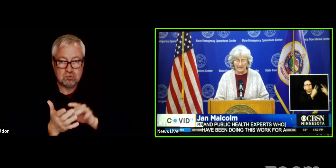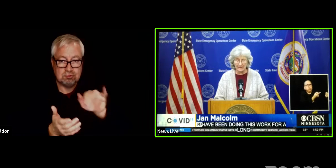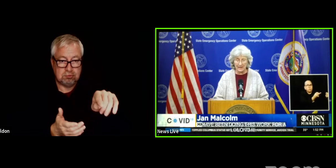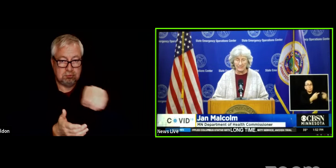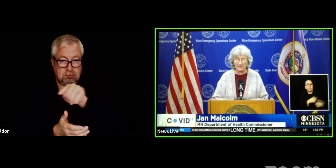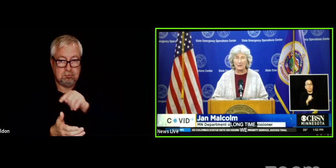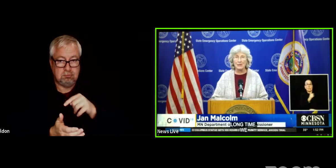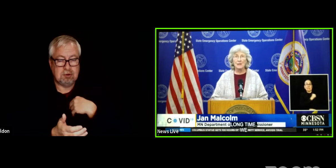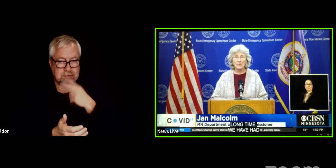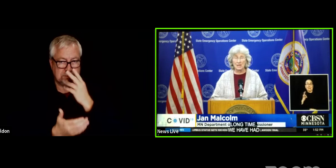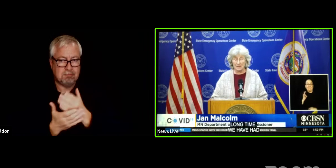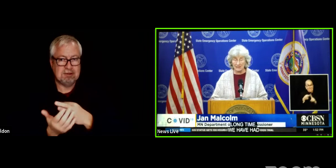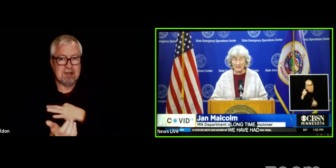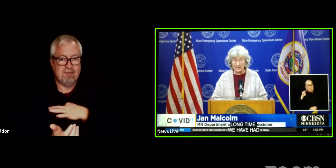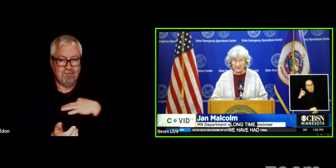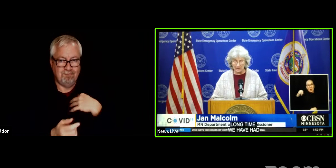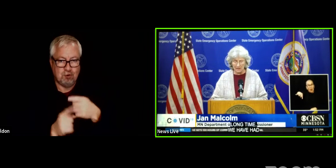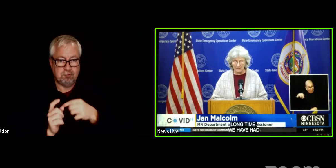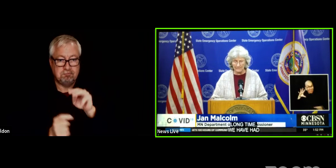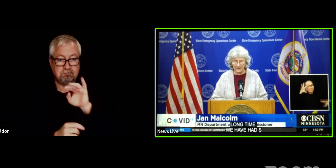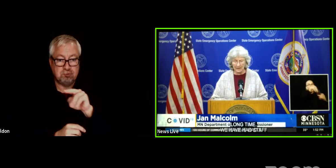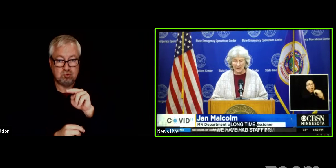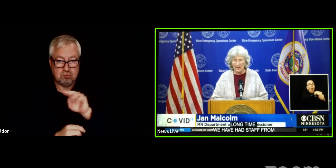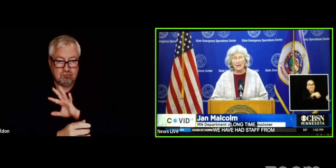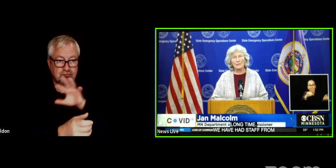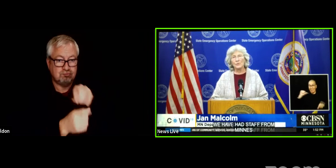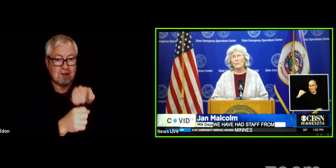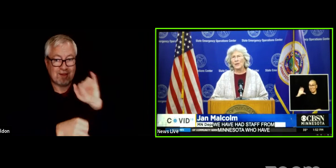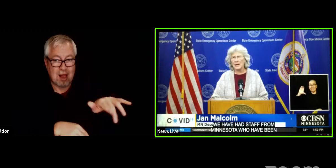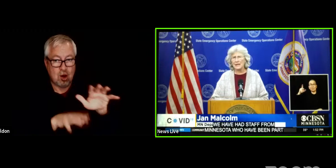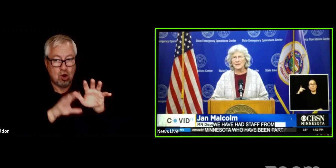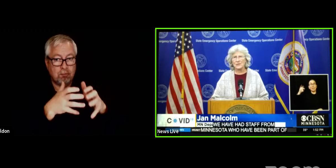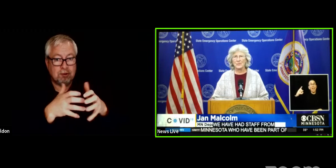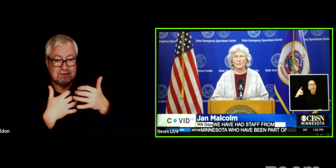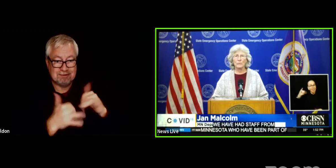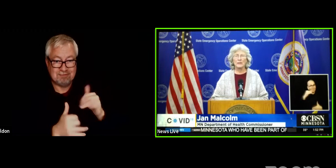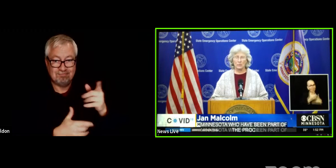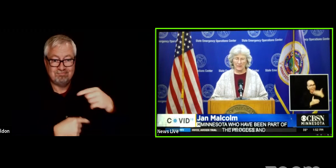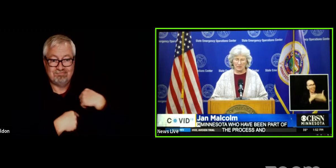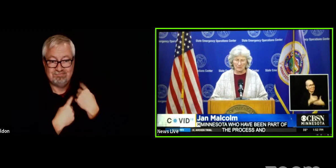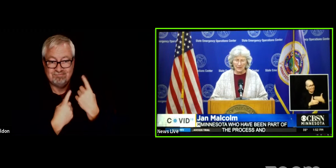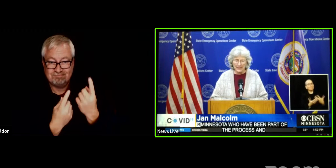ACIP PROCESS AND STILL ARE. SO THEIR GUIDANCE HAS BEEN REALLY CRITICAL